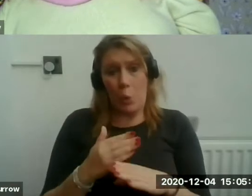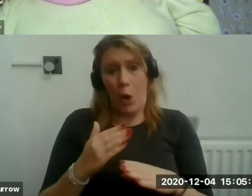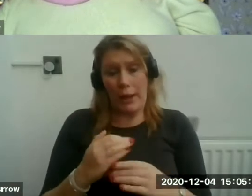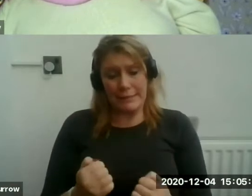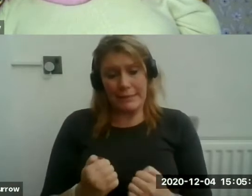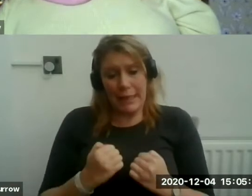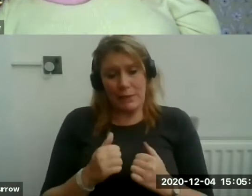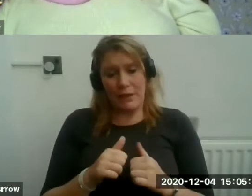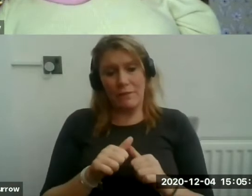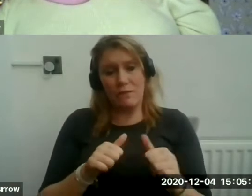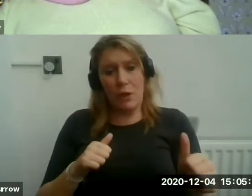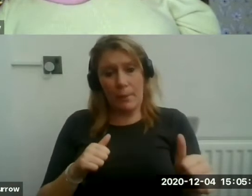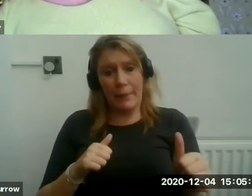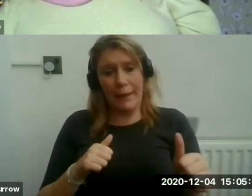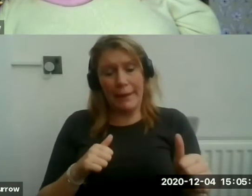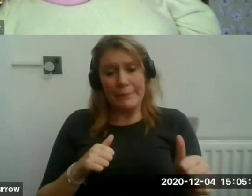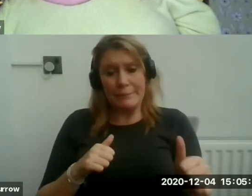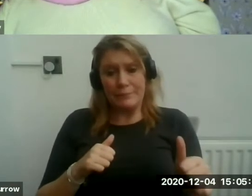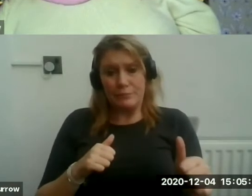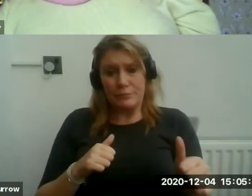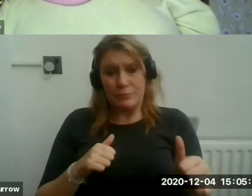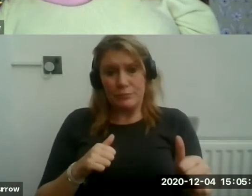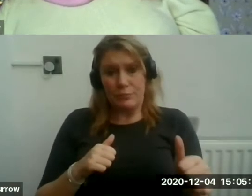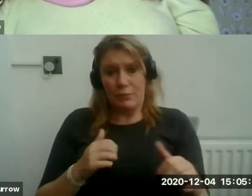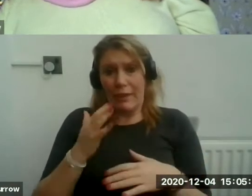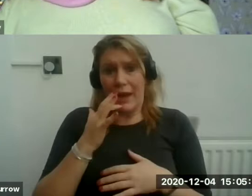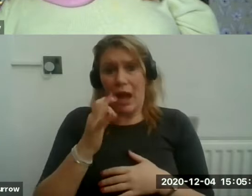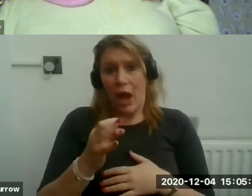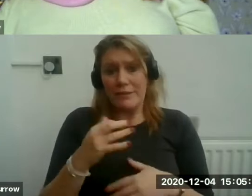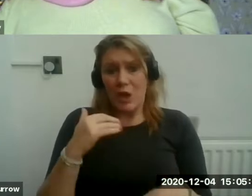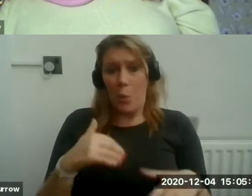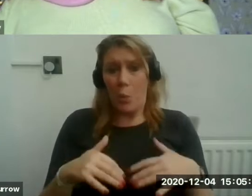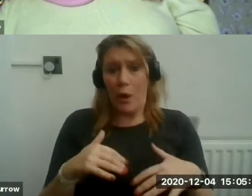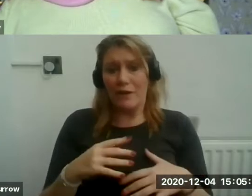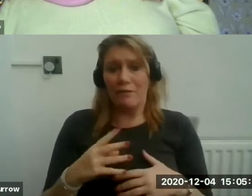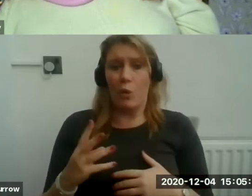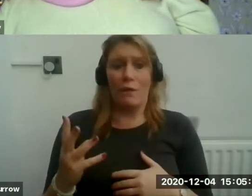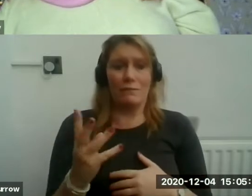in our wonderful cast, Liz Carr, Mandy